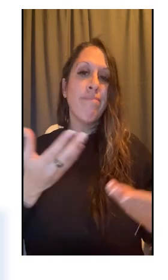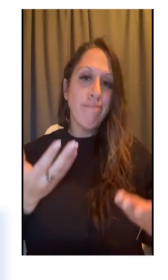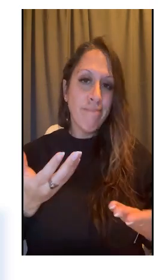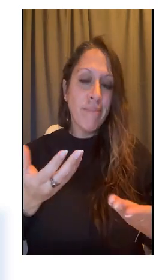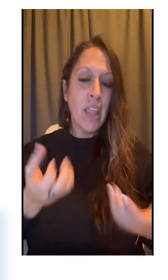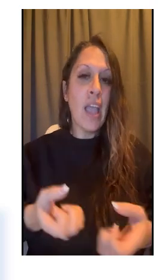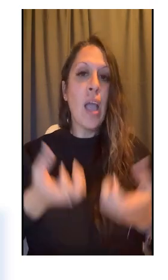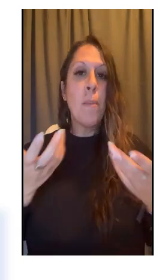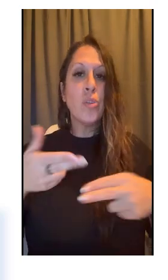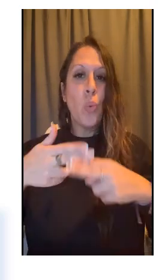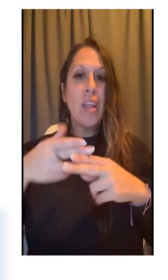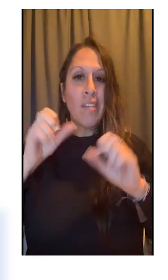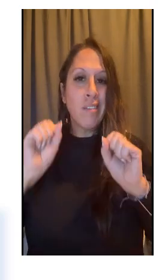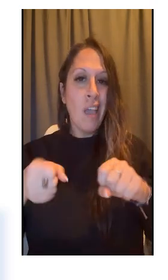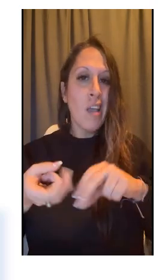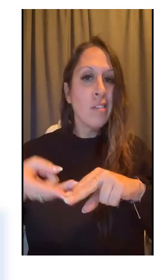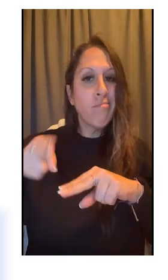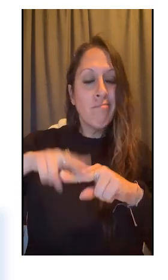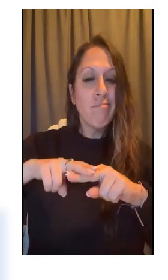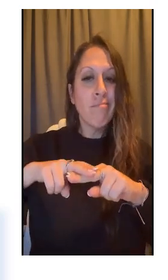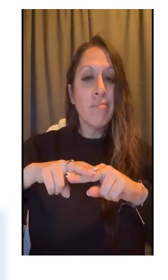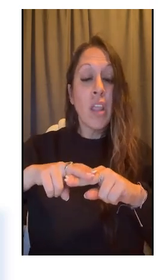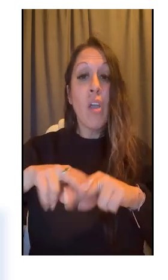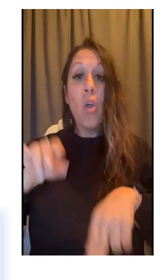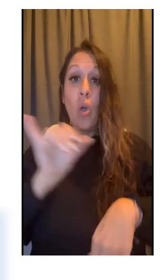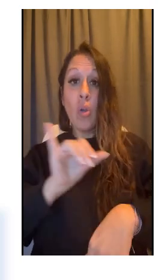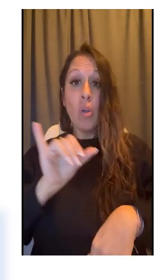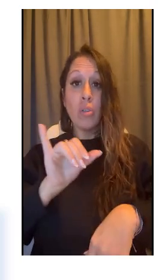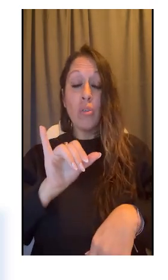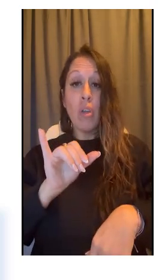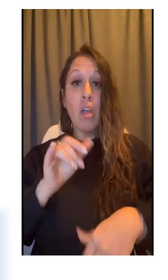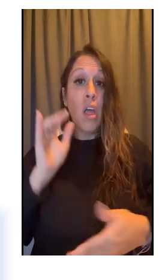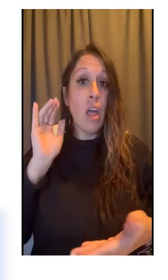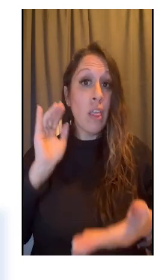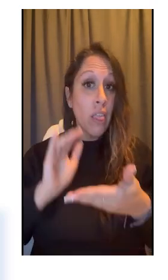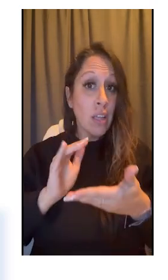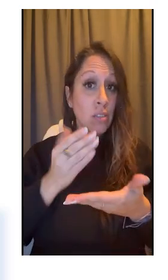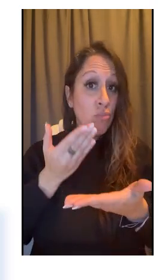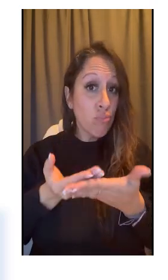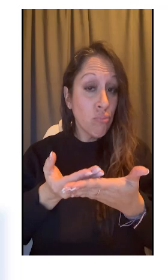therefore how much weight they gain. There is also a little bit less evidence,